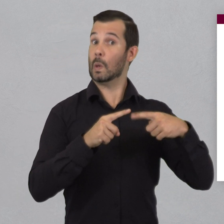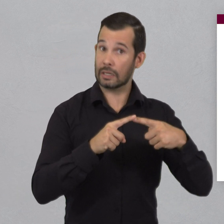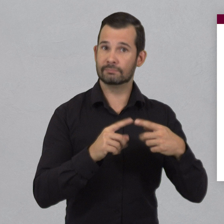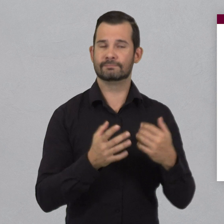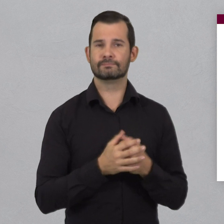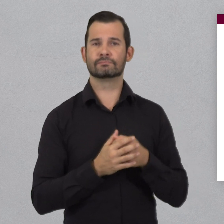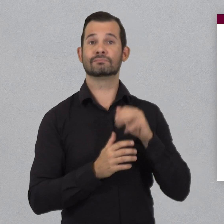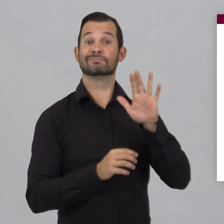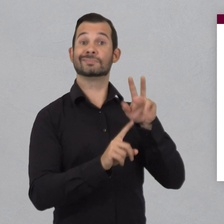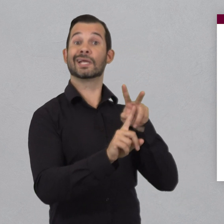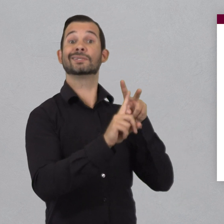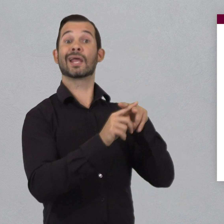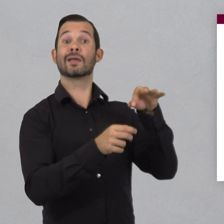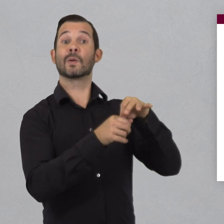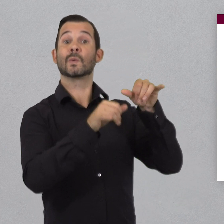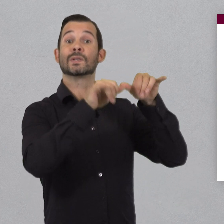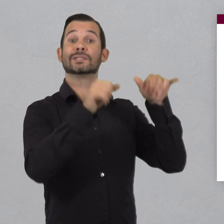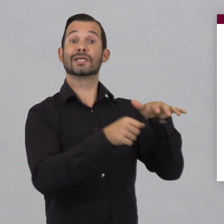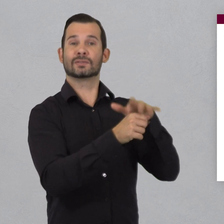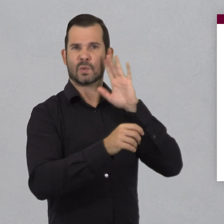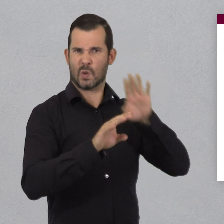When Your assigned polling station will